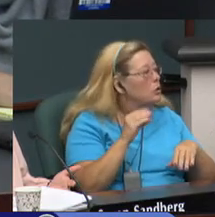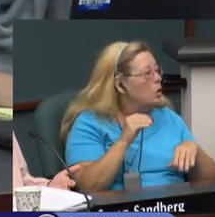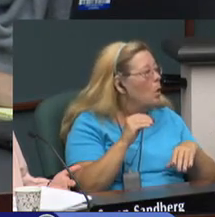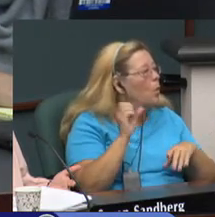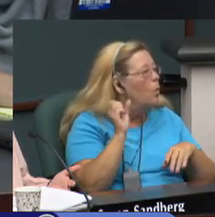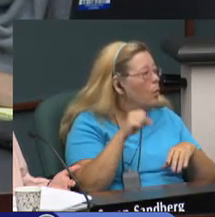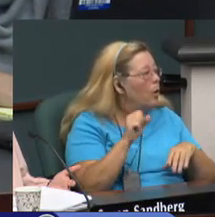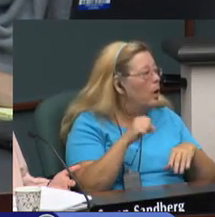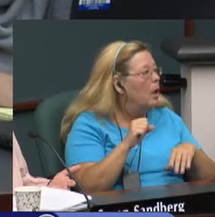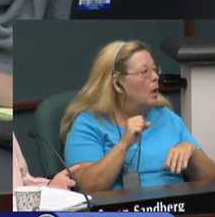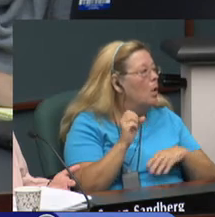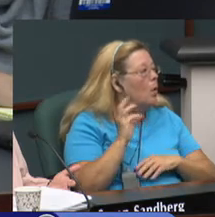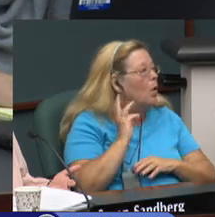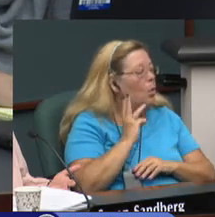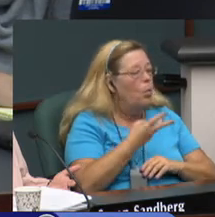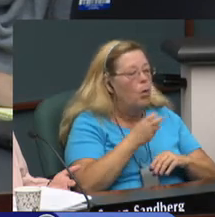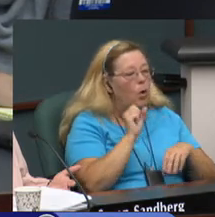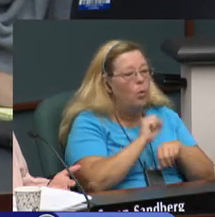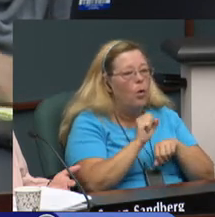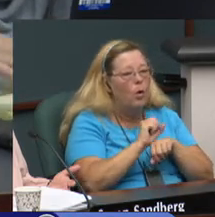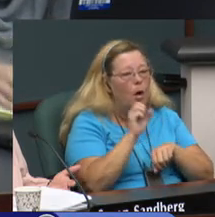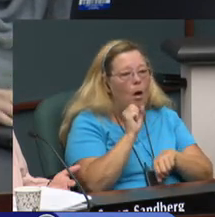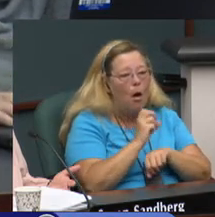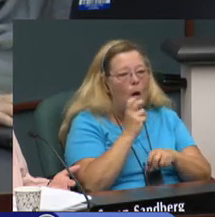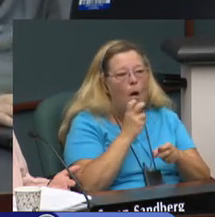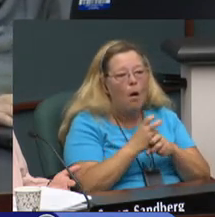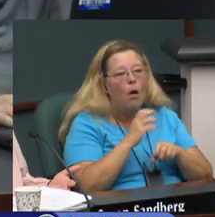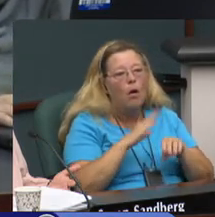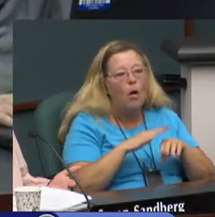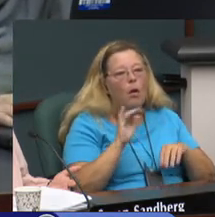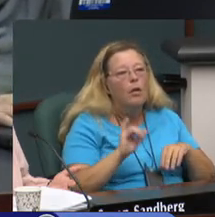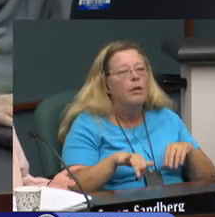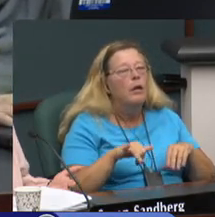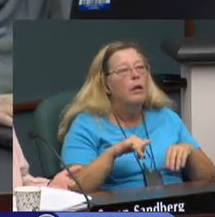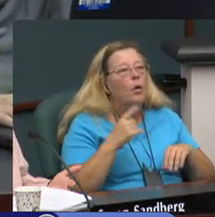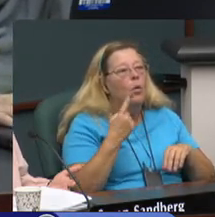we're working hard on doing that and one of the things that the Planning